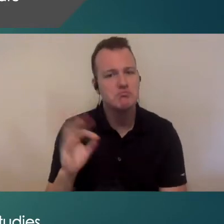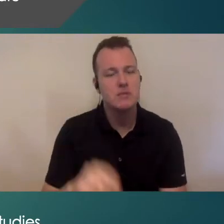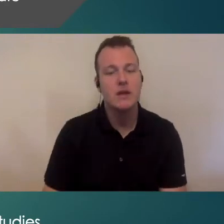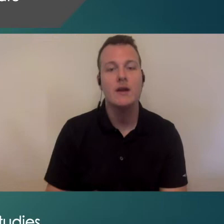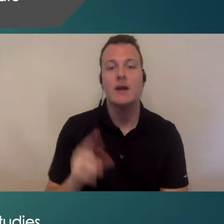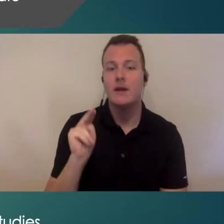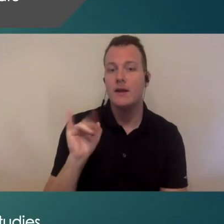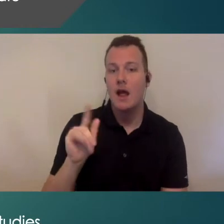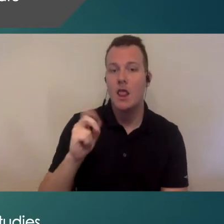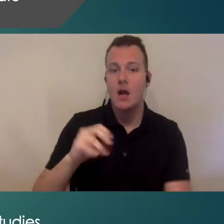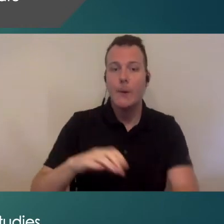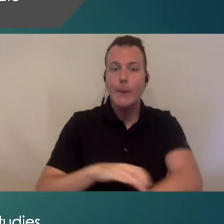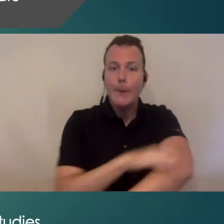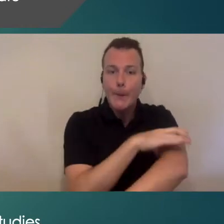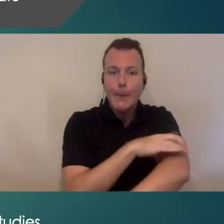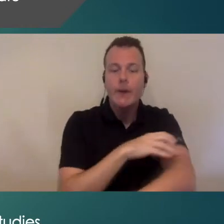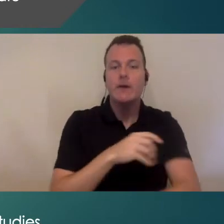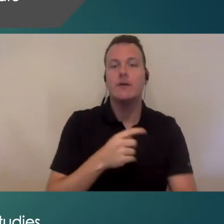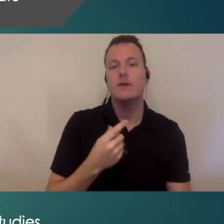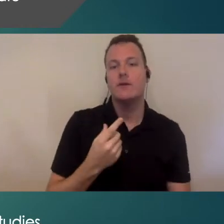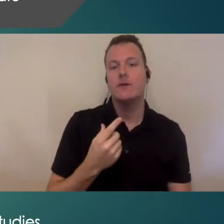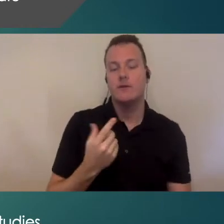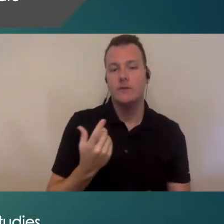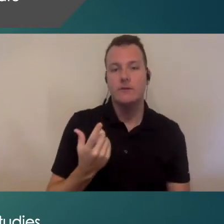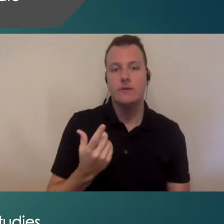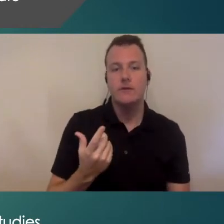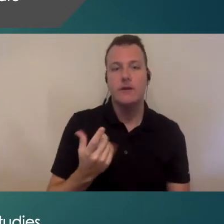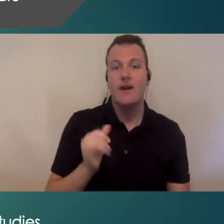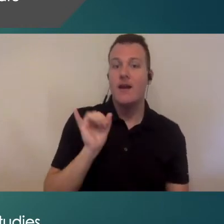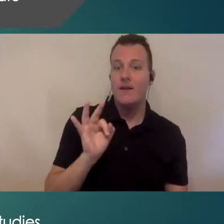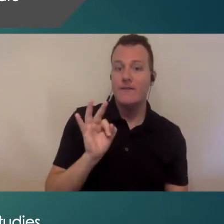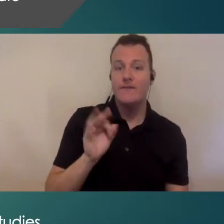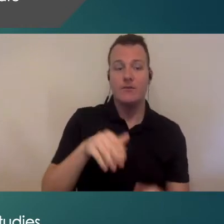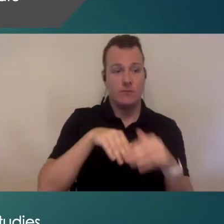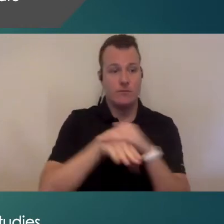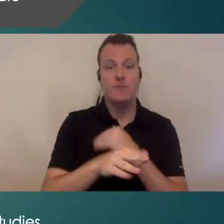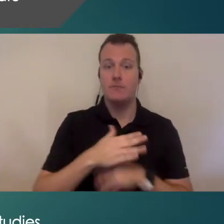wearing nylons or dress socks if you walk into a practice, for example my